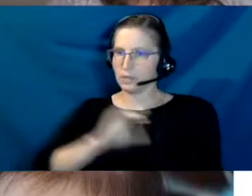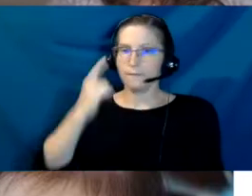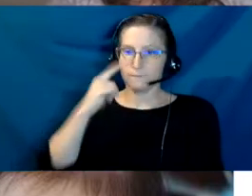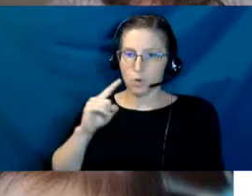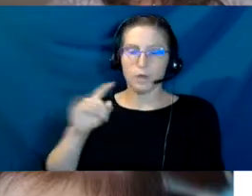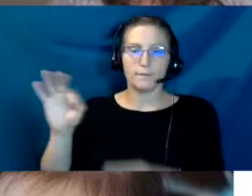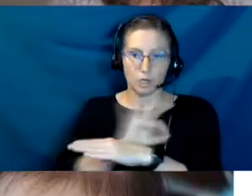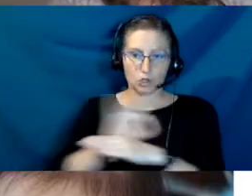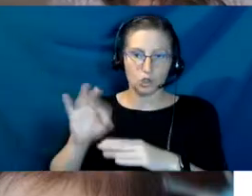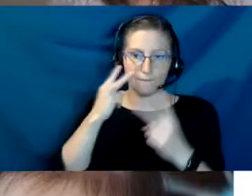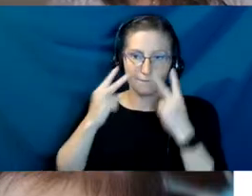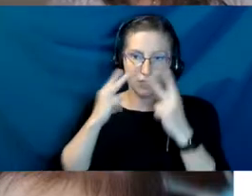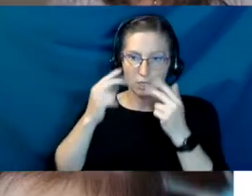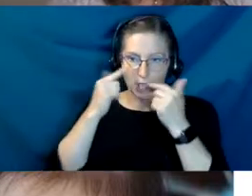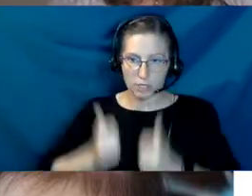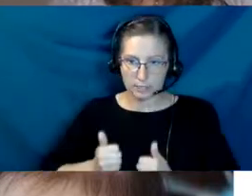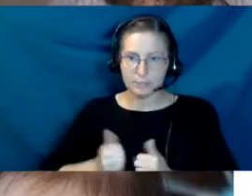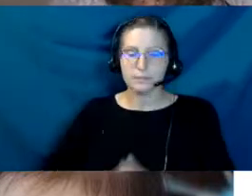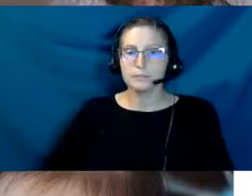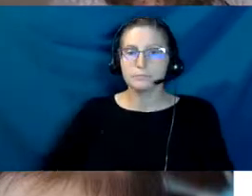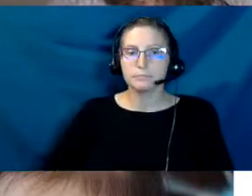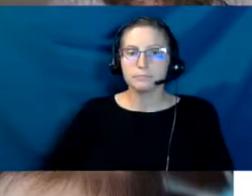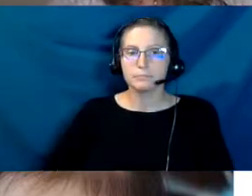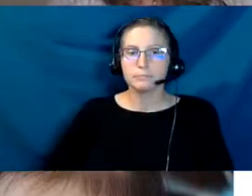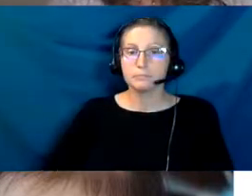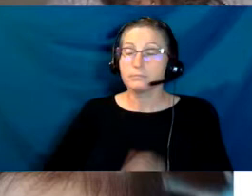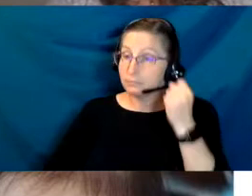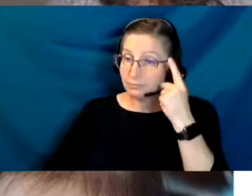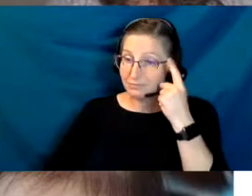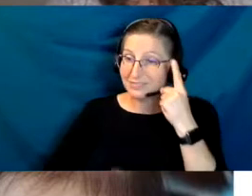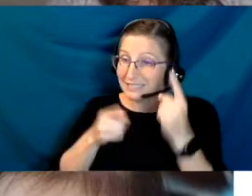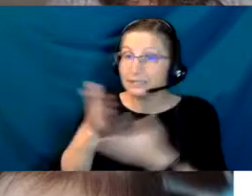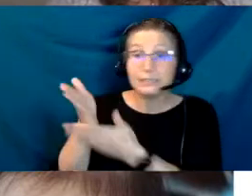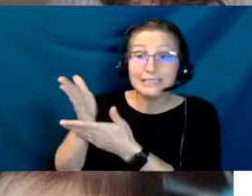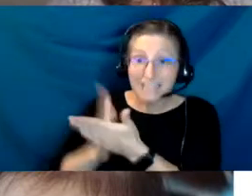vision loss. And just keep in mind, these are just some, this is not an all-inclusive